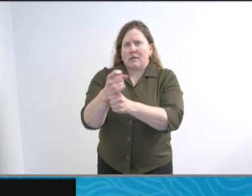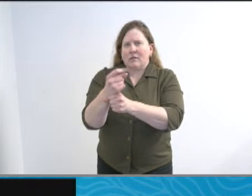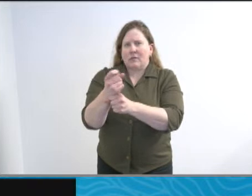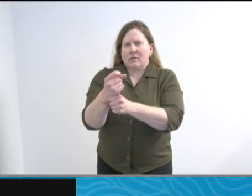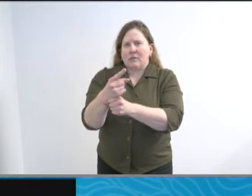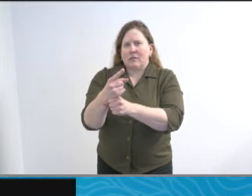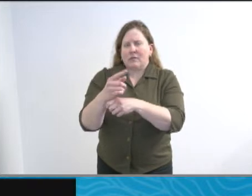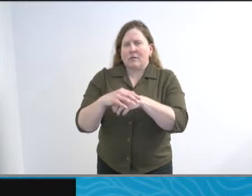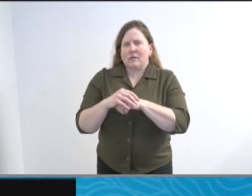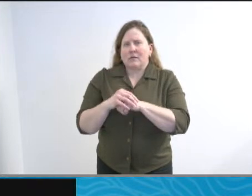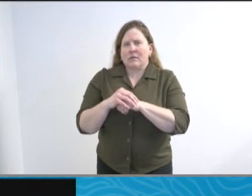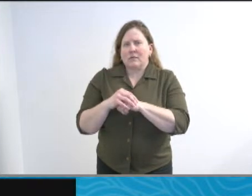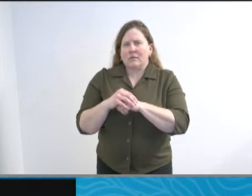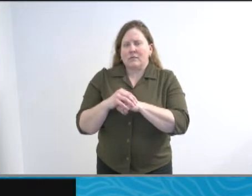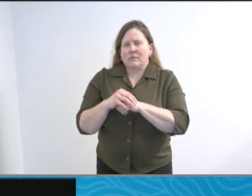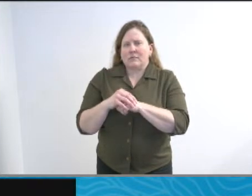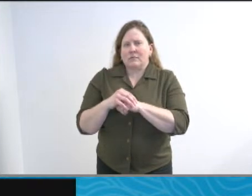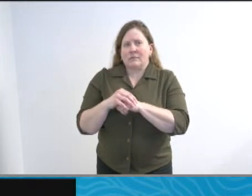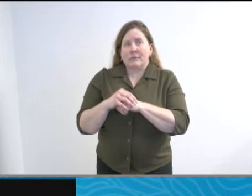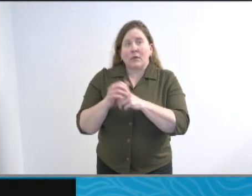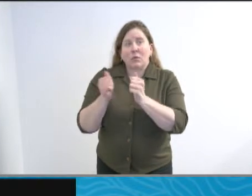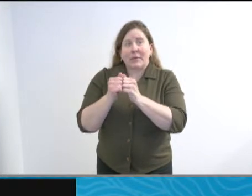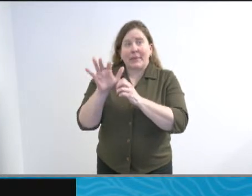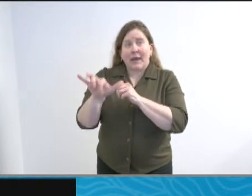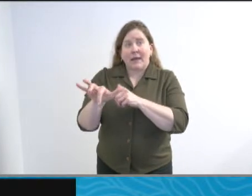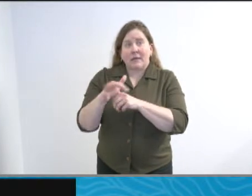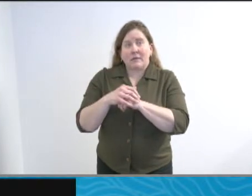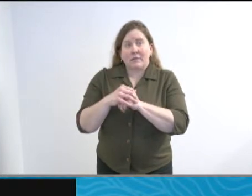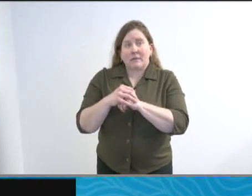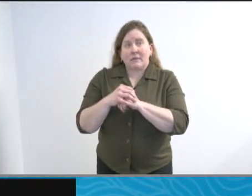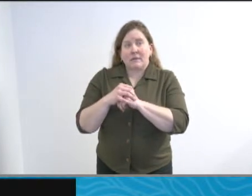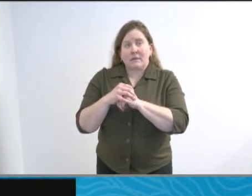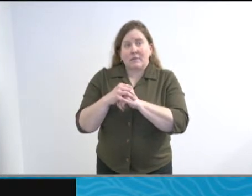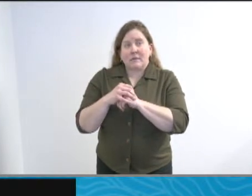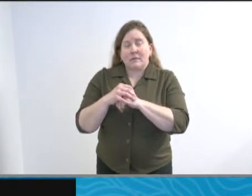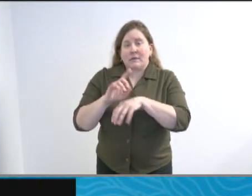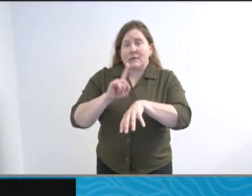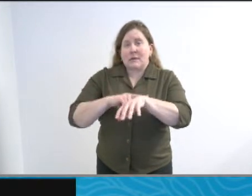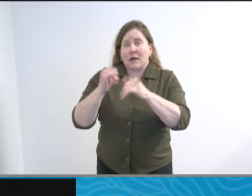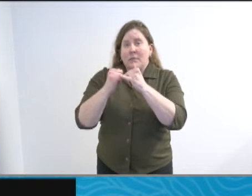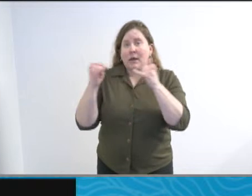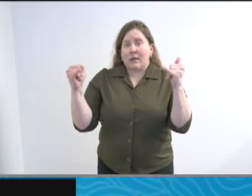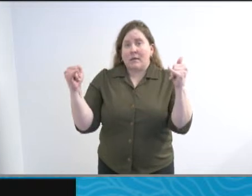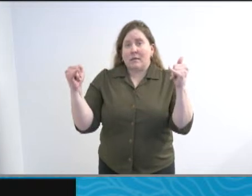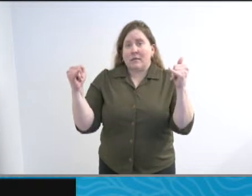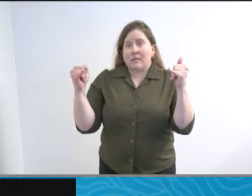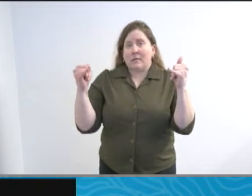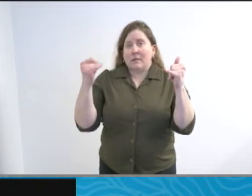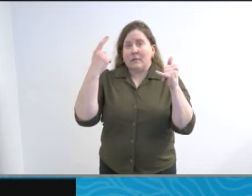So with that, here is the timeline that we have for the board meetings.